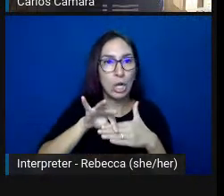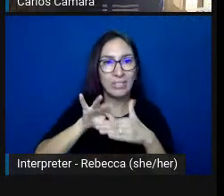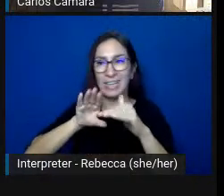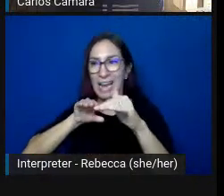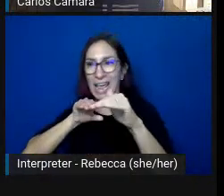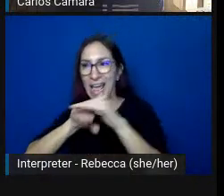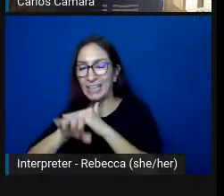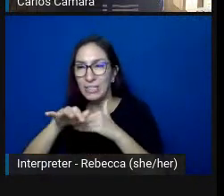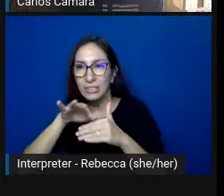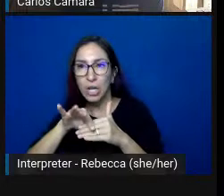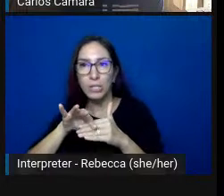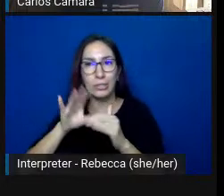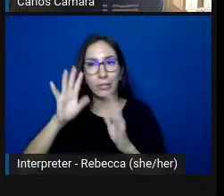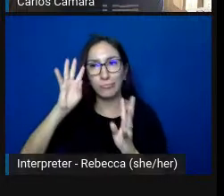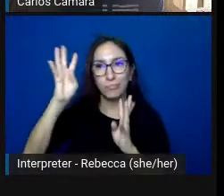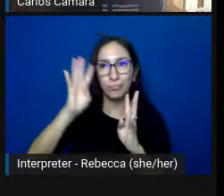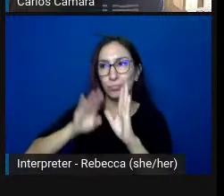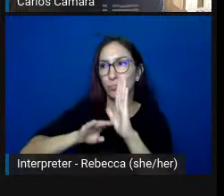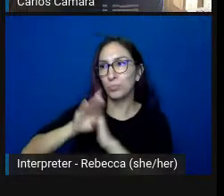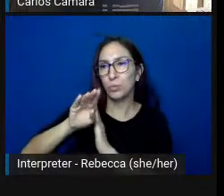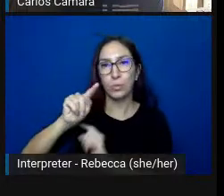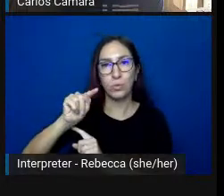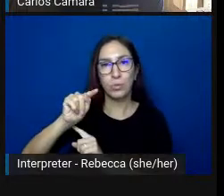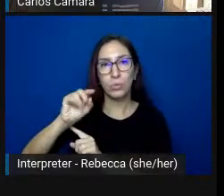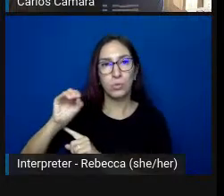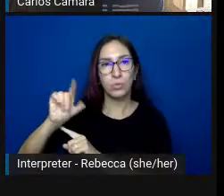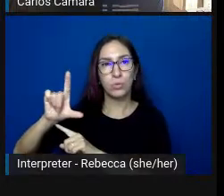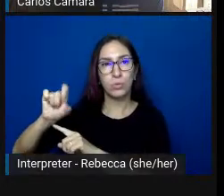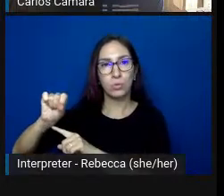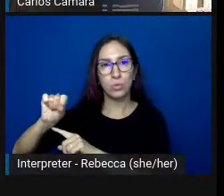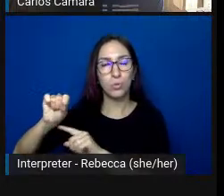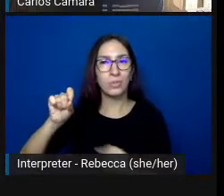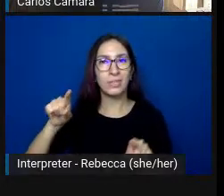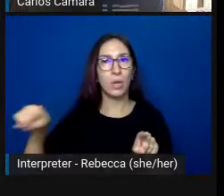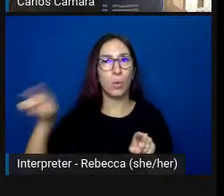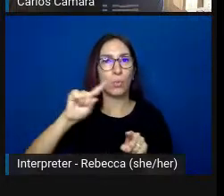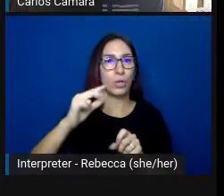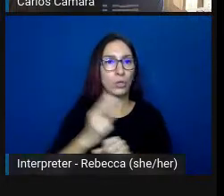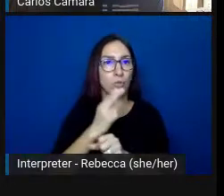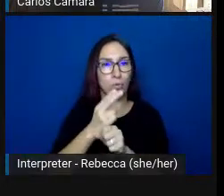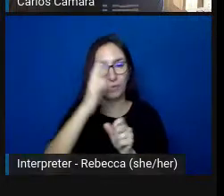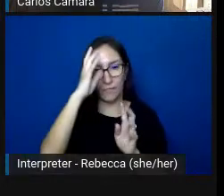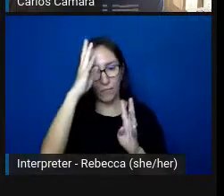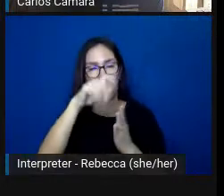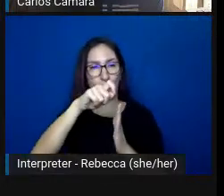Because Joomla is altogether and that means everyone needs to be able to create content and access the content and also to